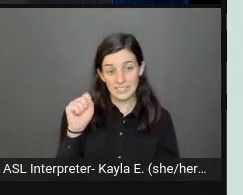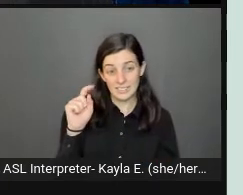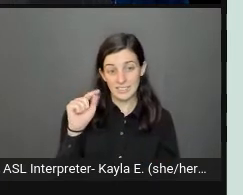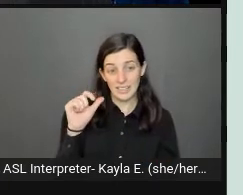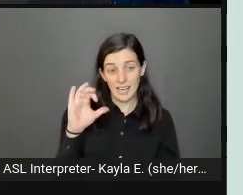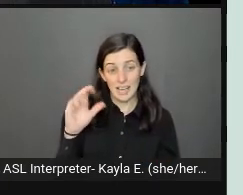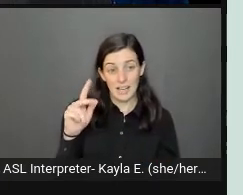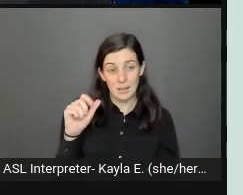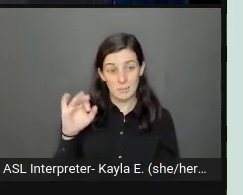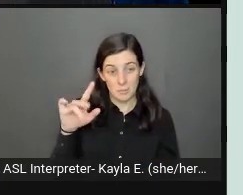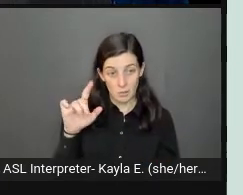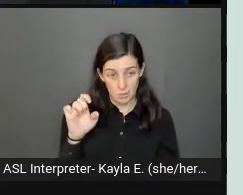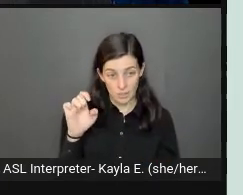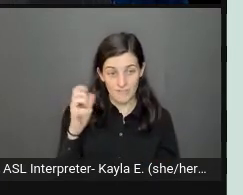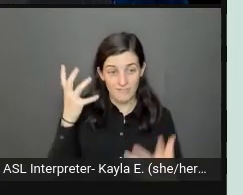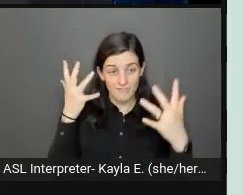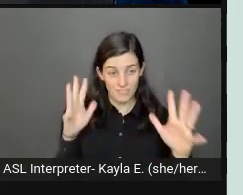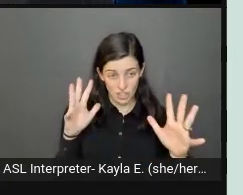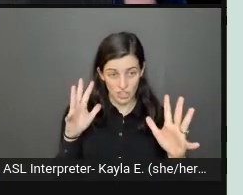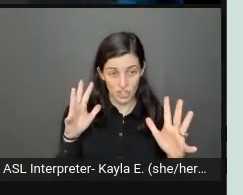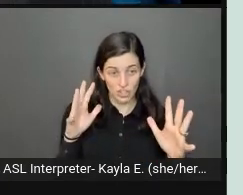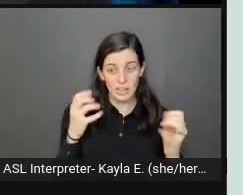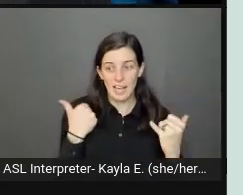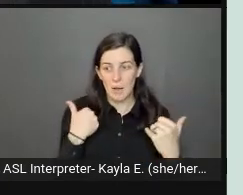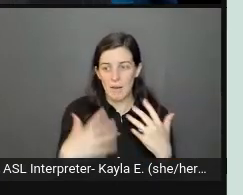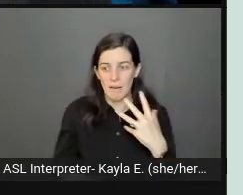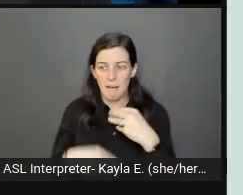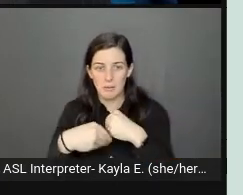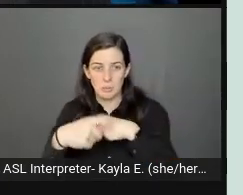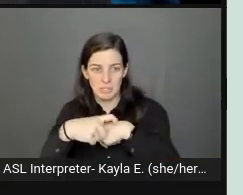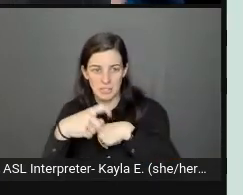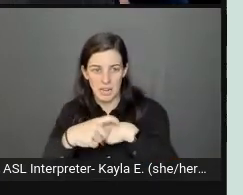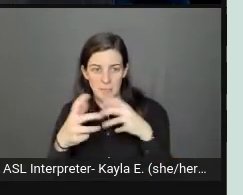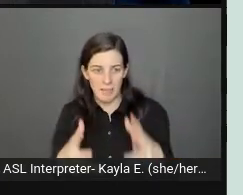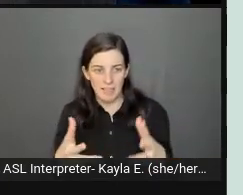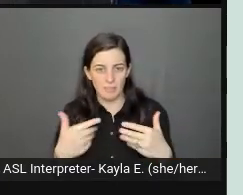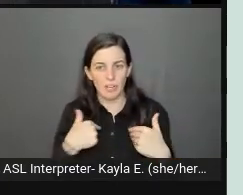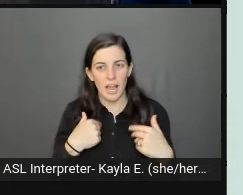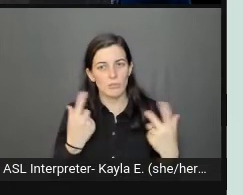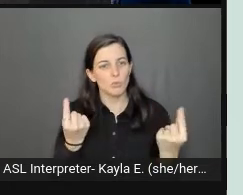I've got some time left so I'm going to have a quick look at some Kadence blocks.